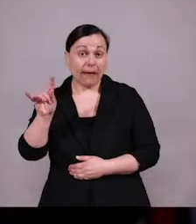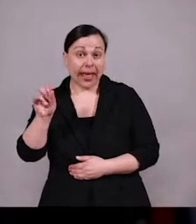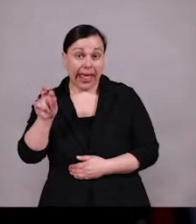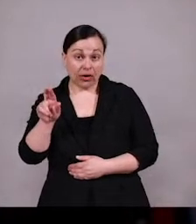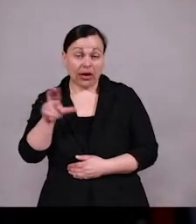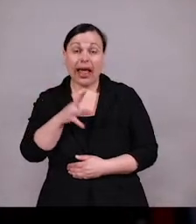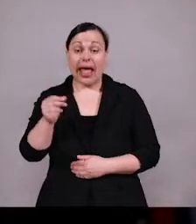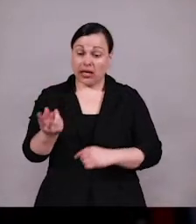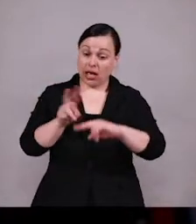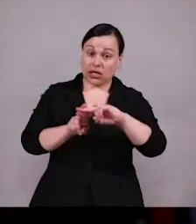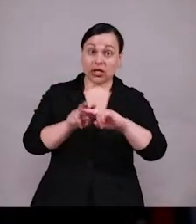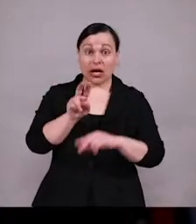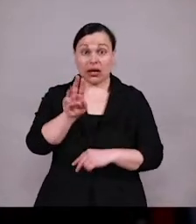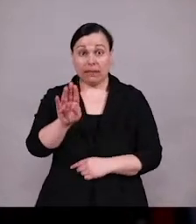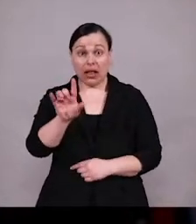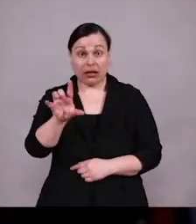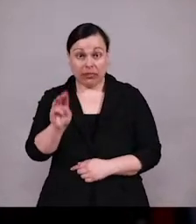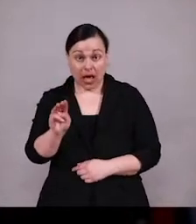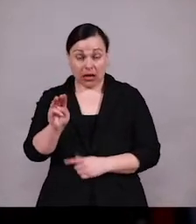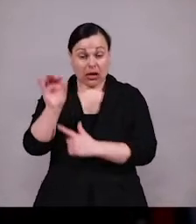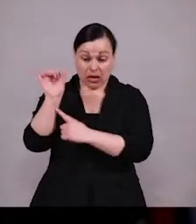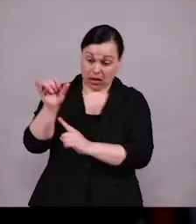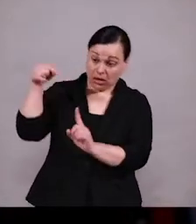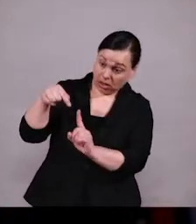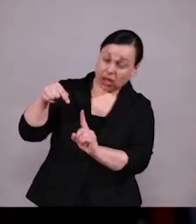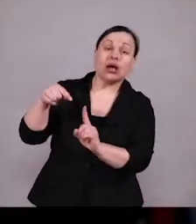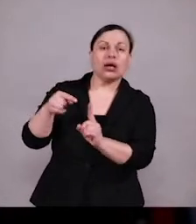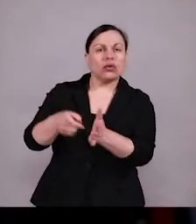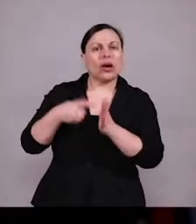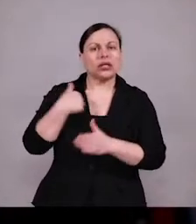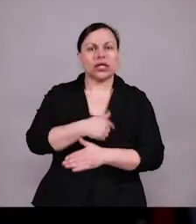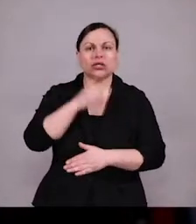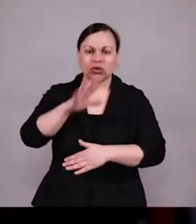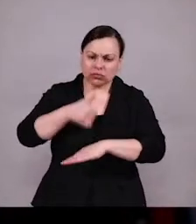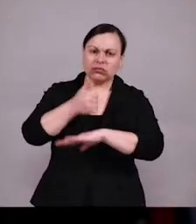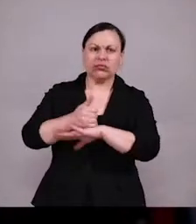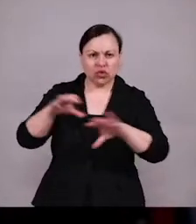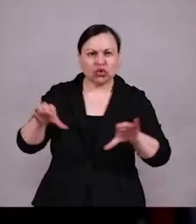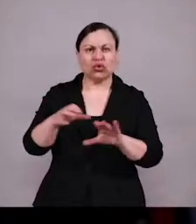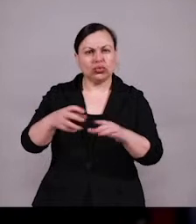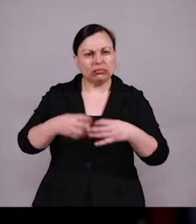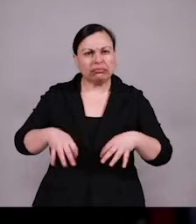and that the Black Lives Matter movement compels us to enact meaningful and fundamental change.